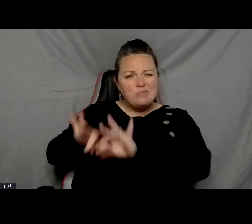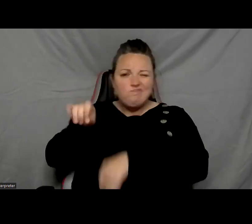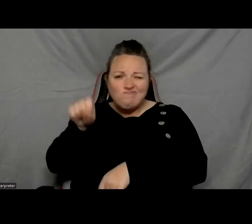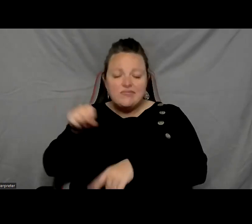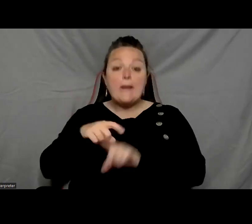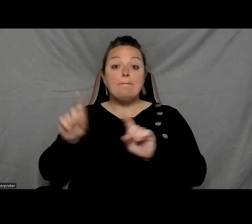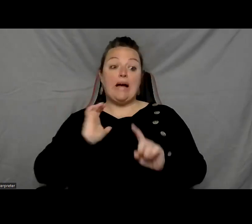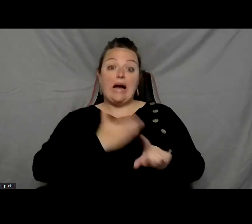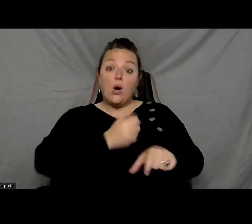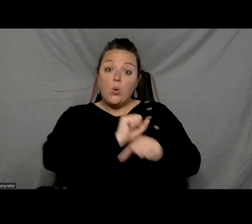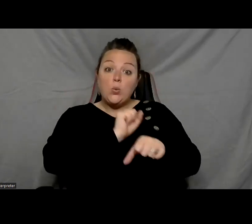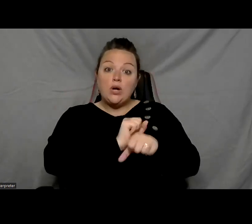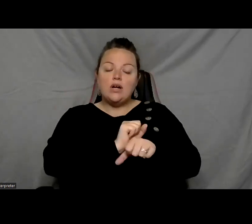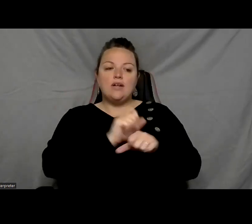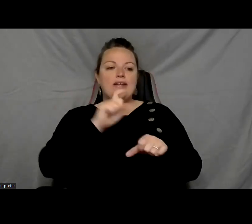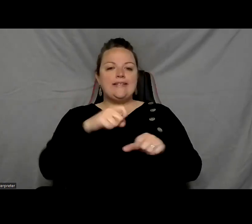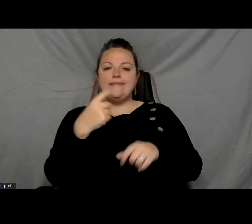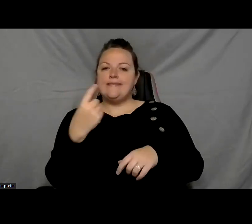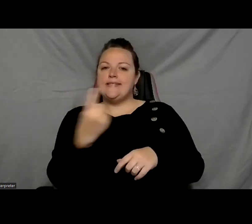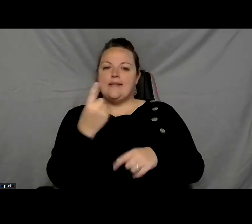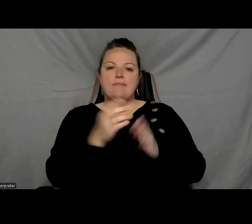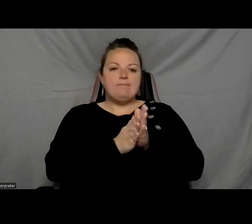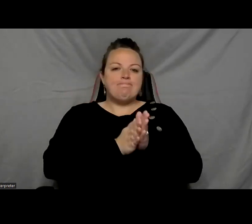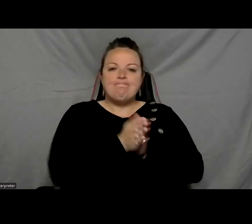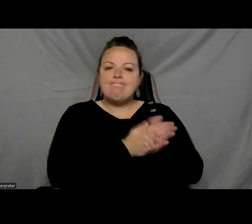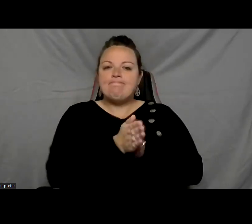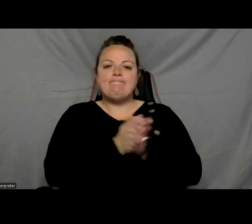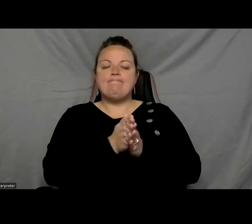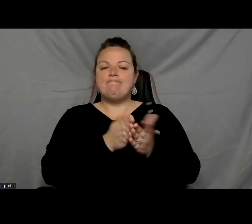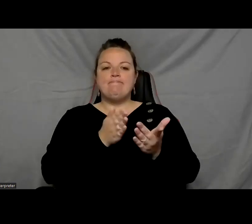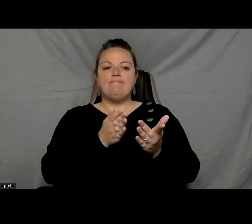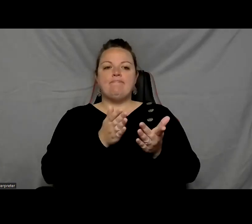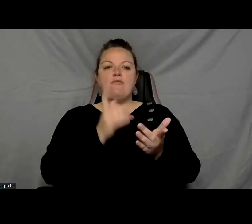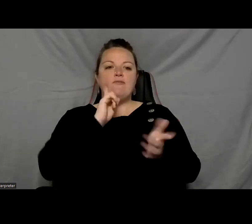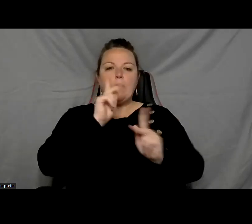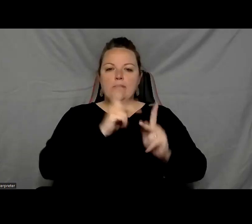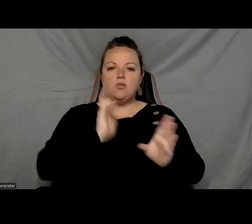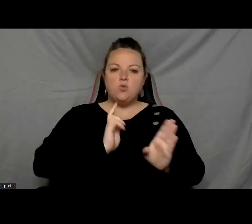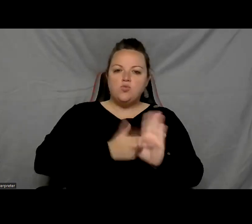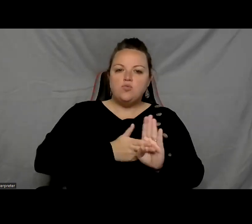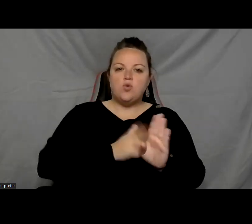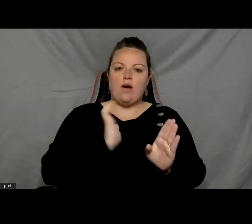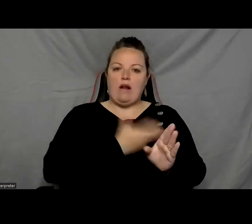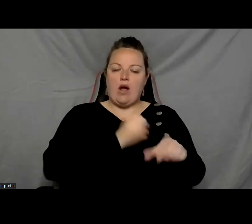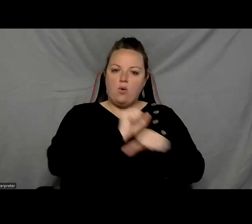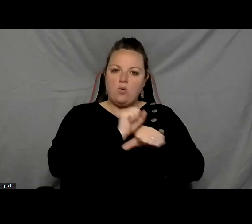we need to incentivize the very hard work that supports human beings every single day.